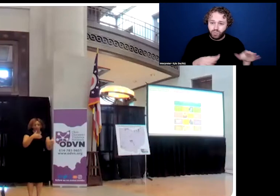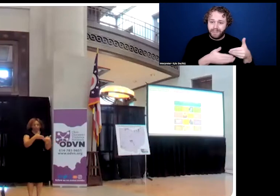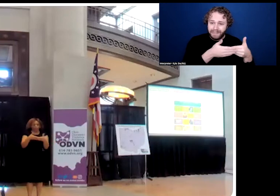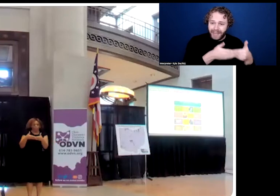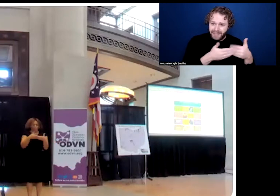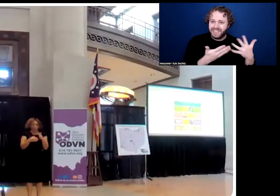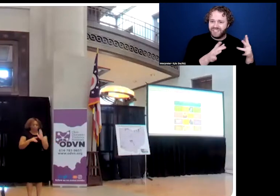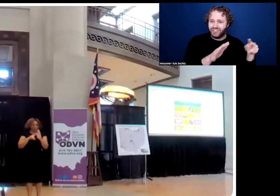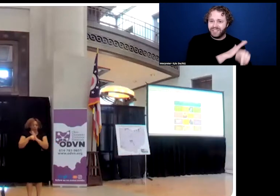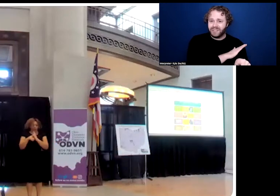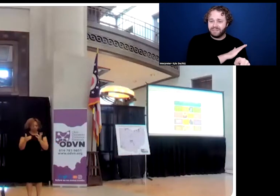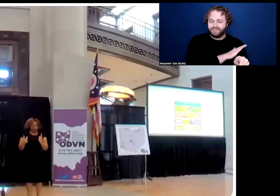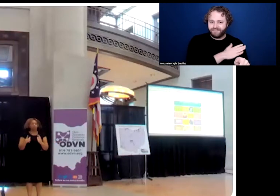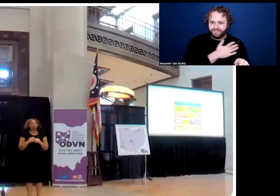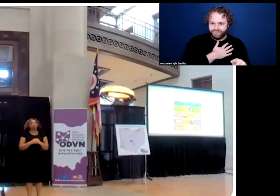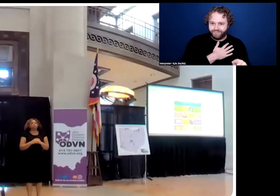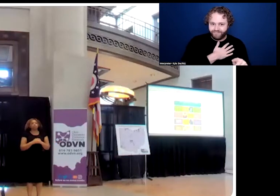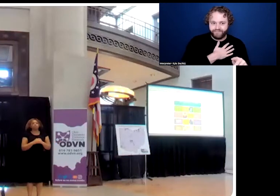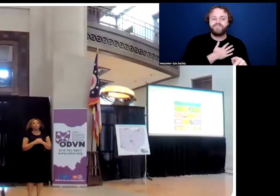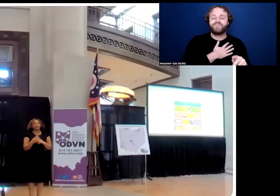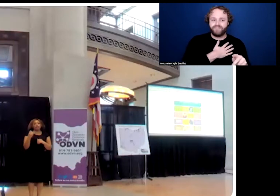The most since our coalition began reporting seven years ago.